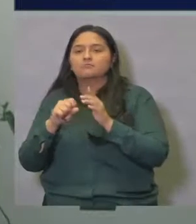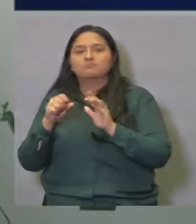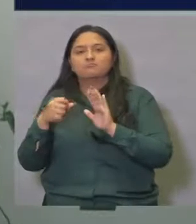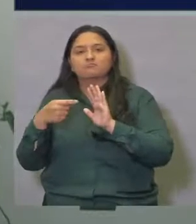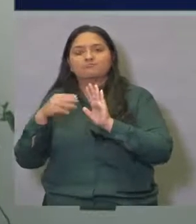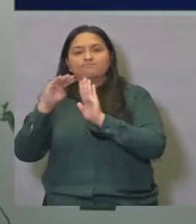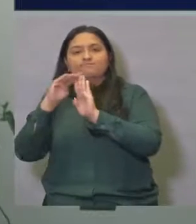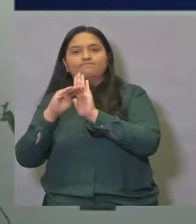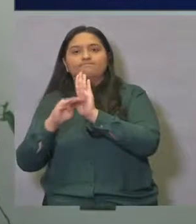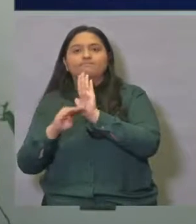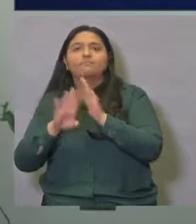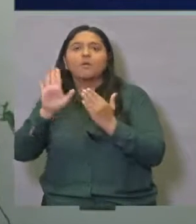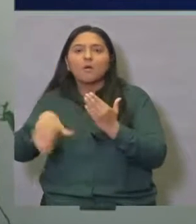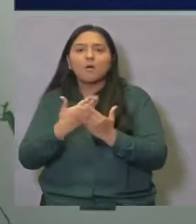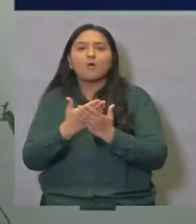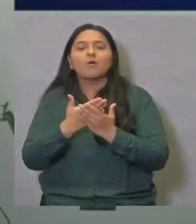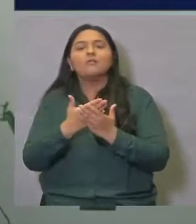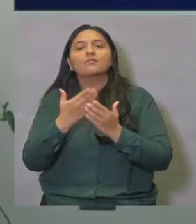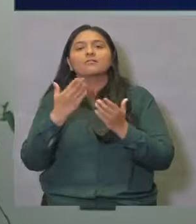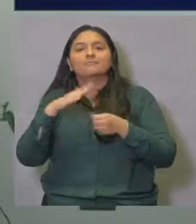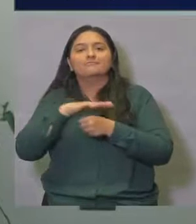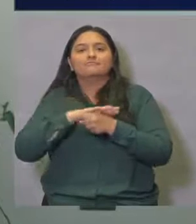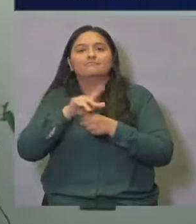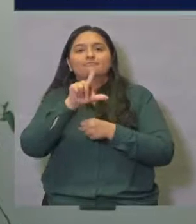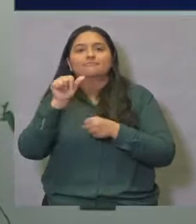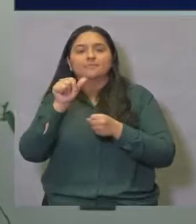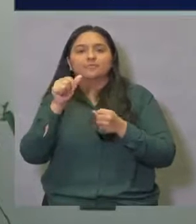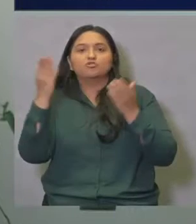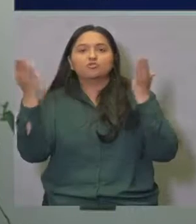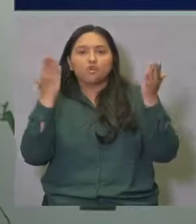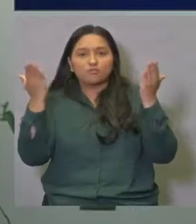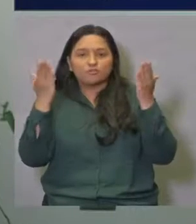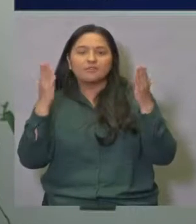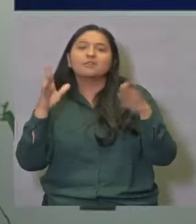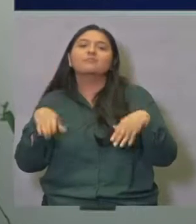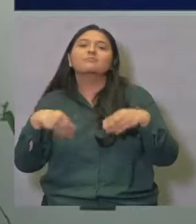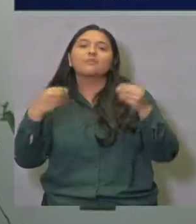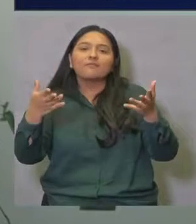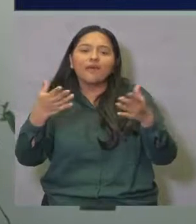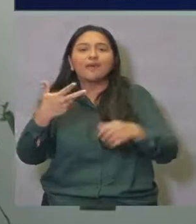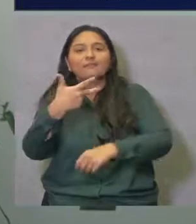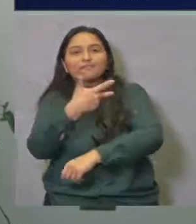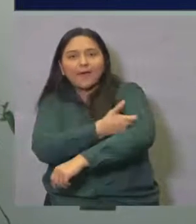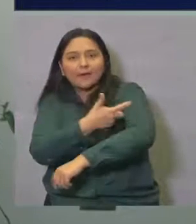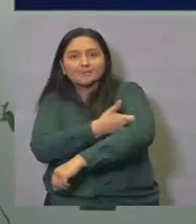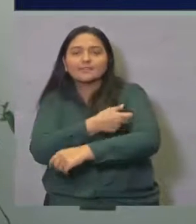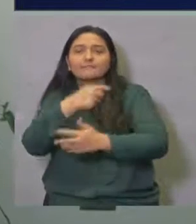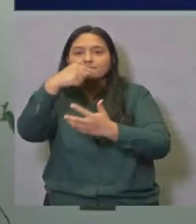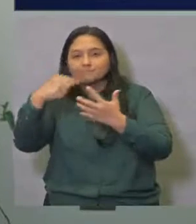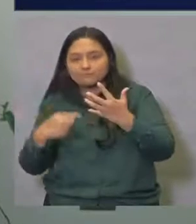IT REPRESENTS ALL THE COUNTY